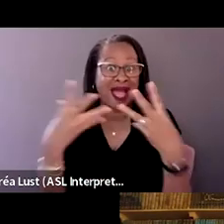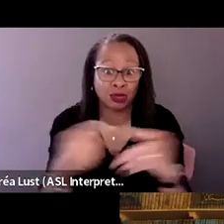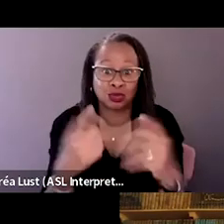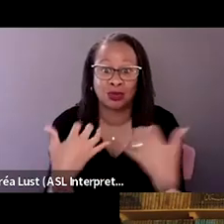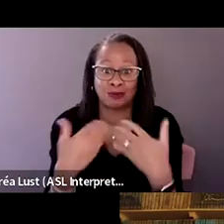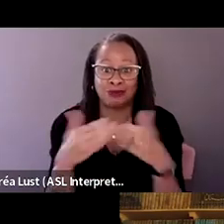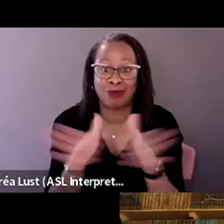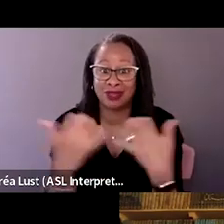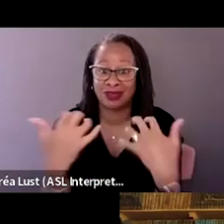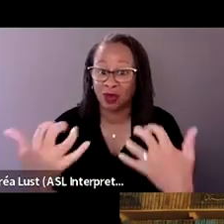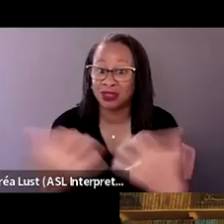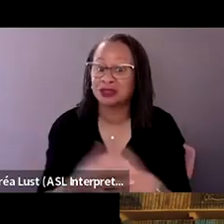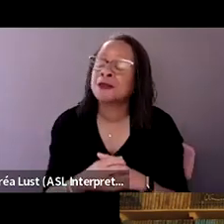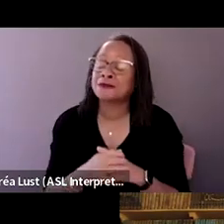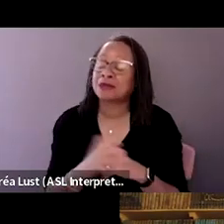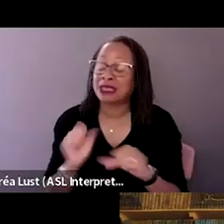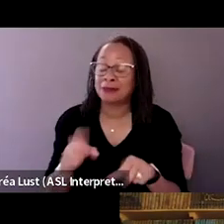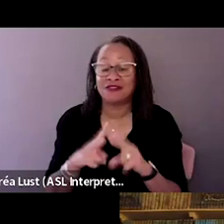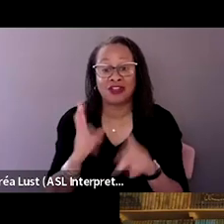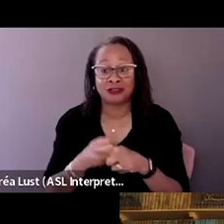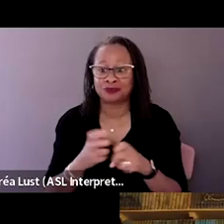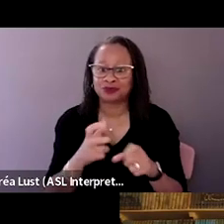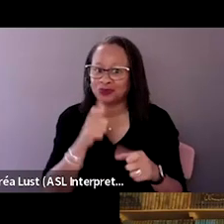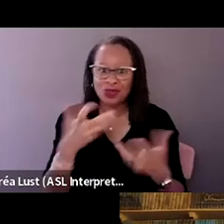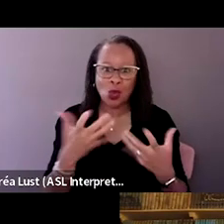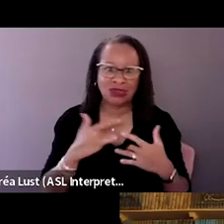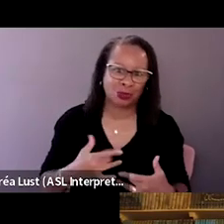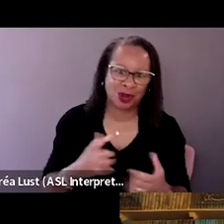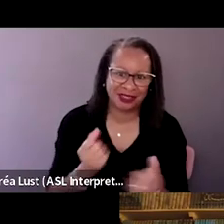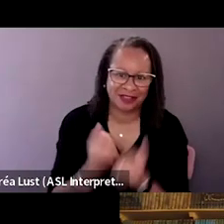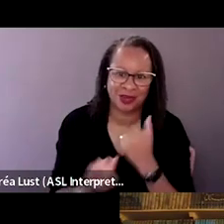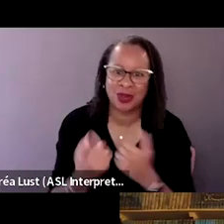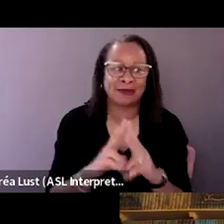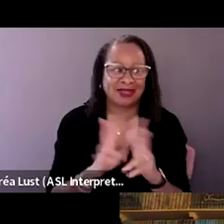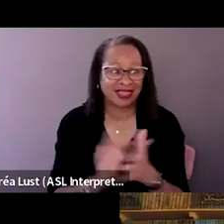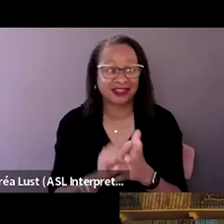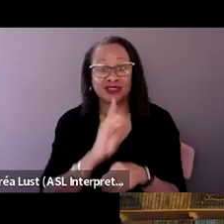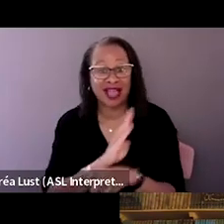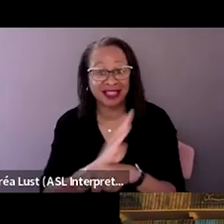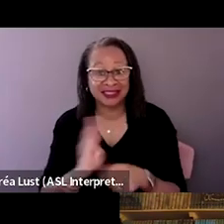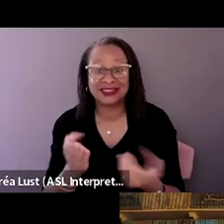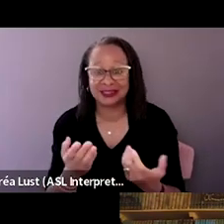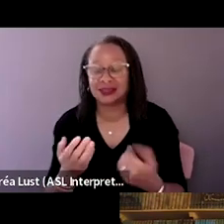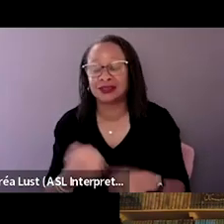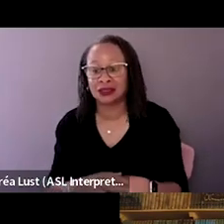It can be really hard. So I don't wanna depress everybody because that's just the reality of the genre